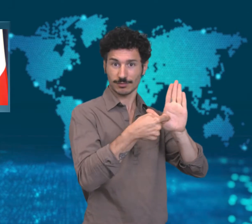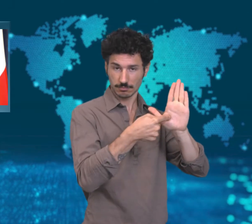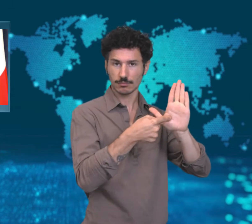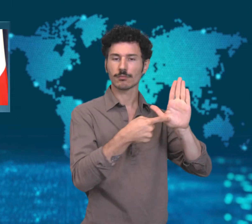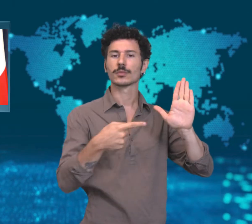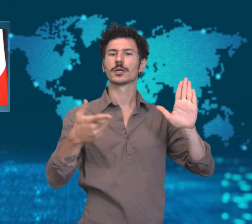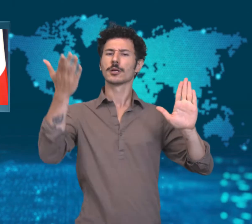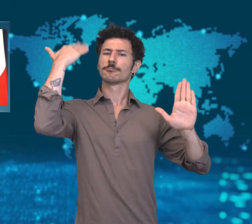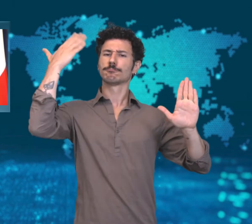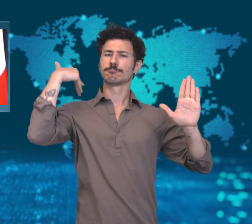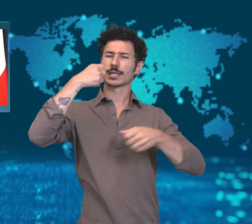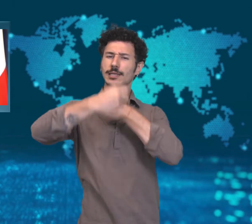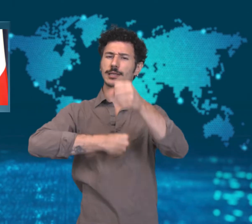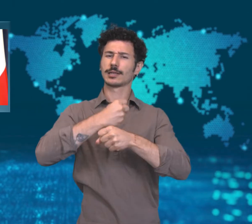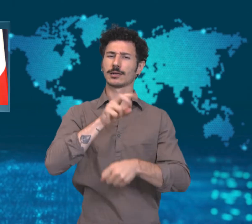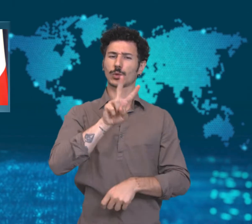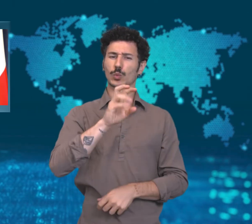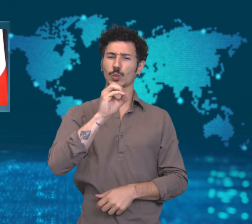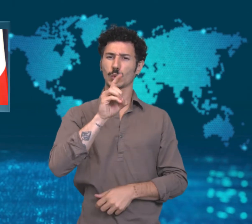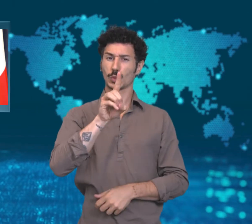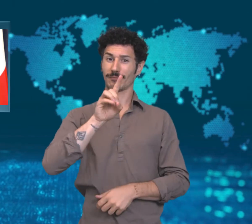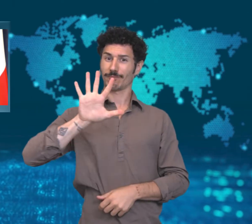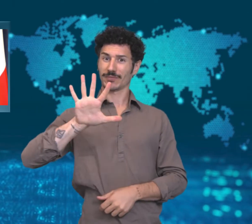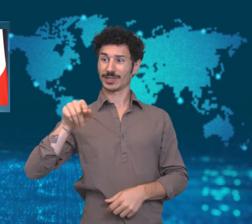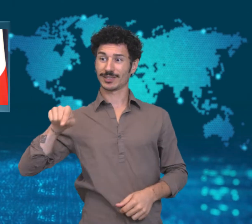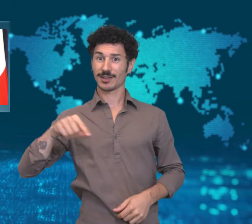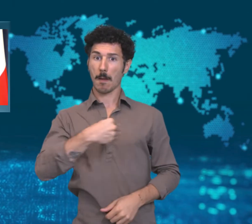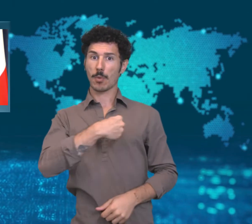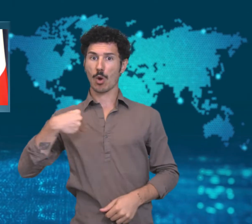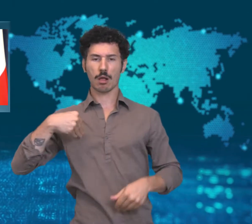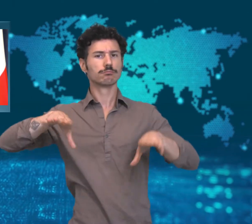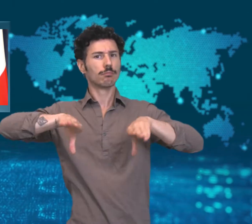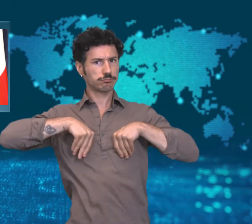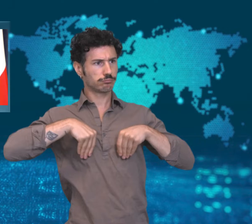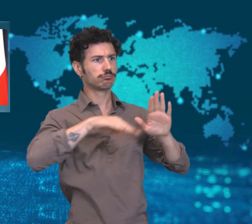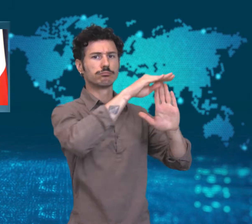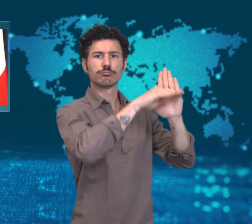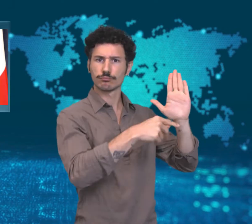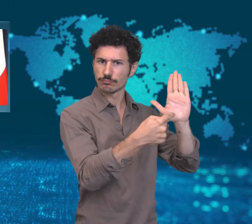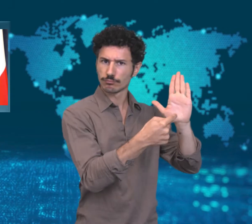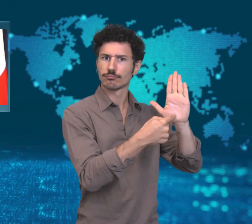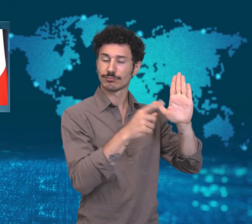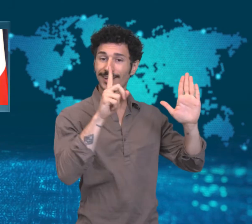The treaty, called the “Istanbul Convention”,